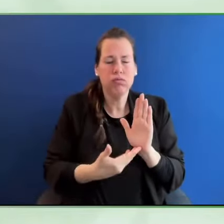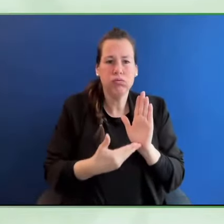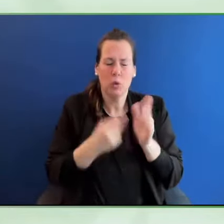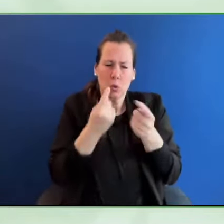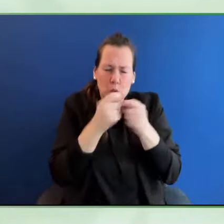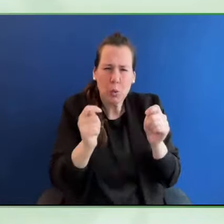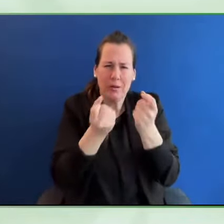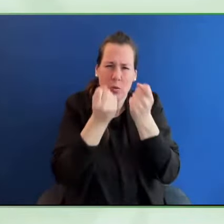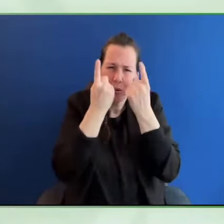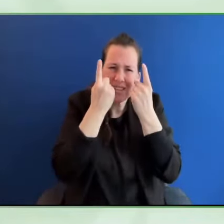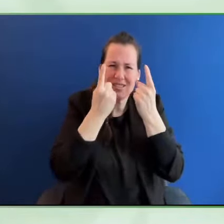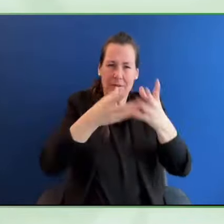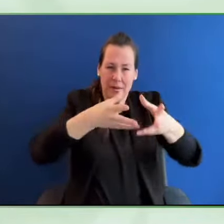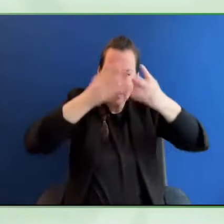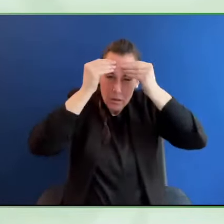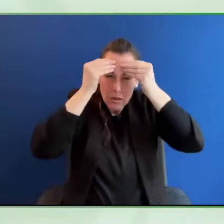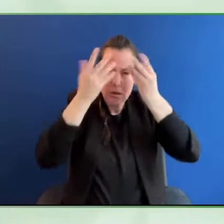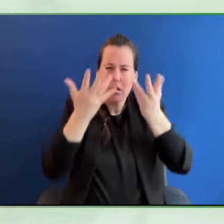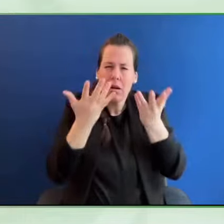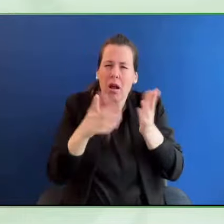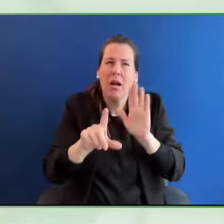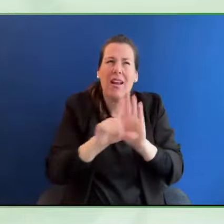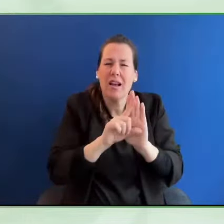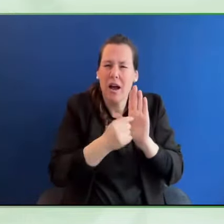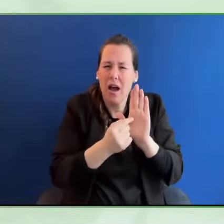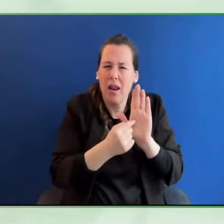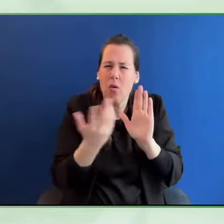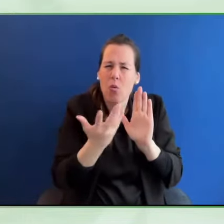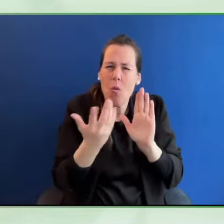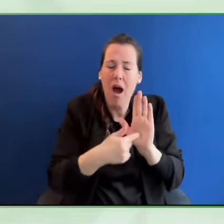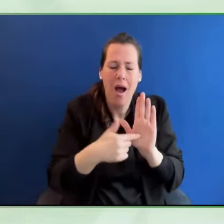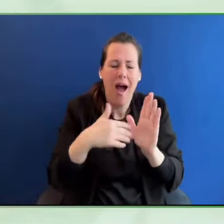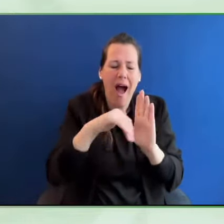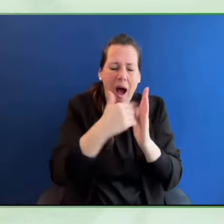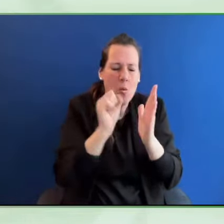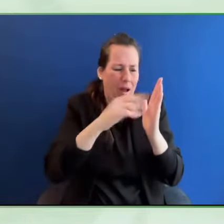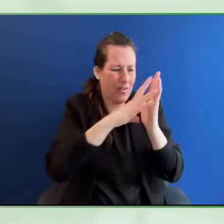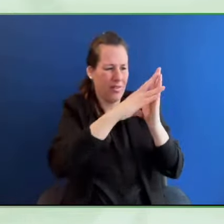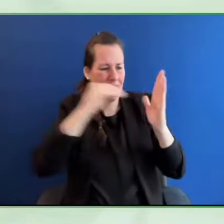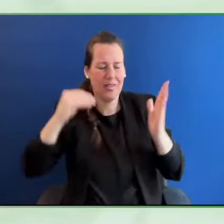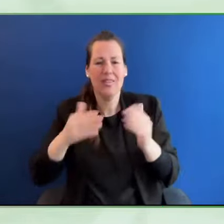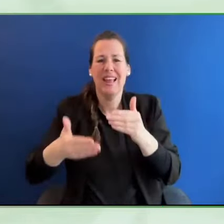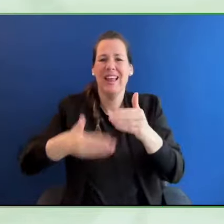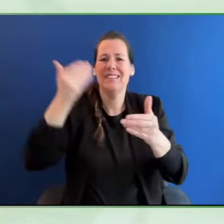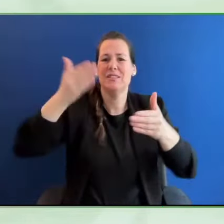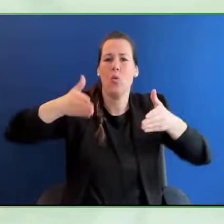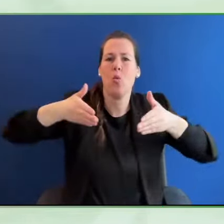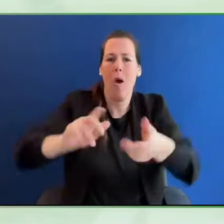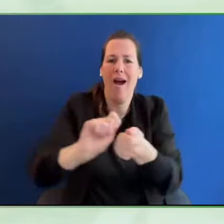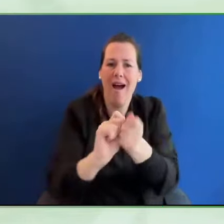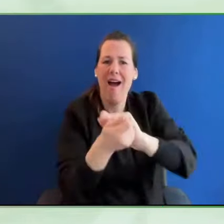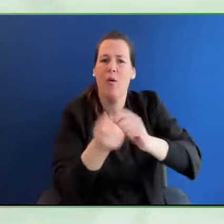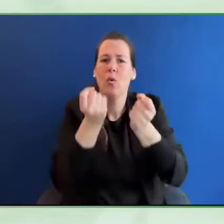This years conference on education and is will be on employment.